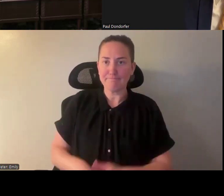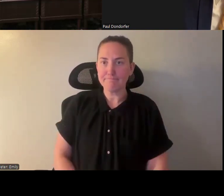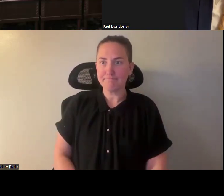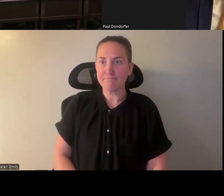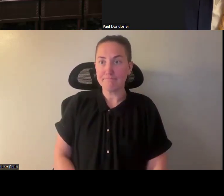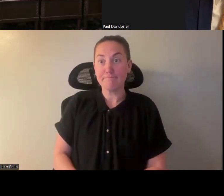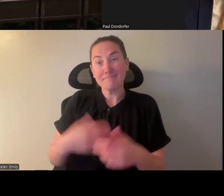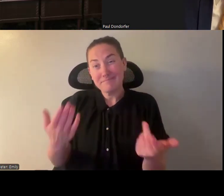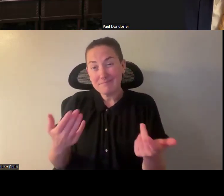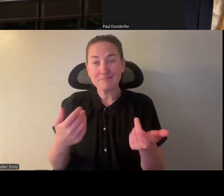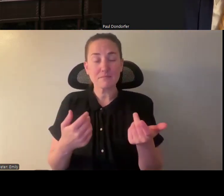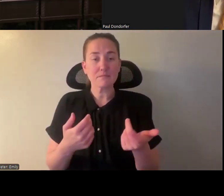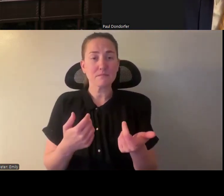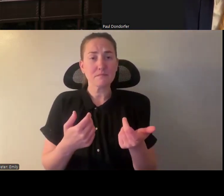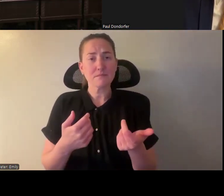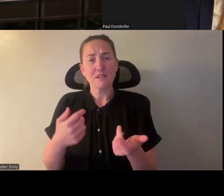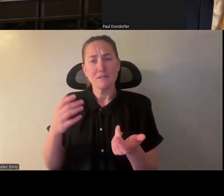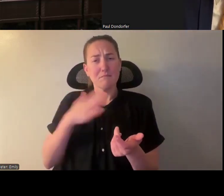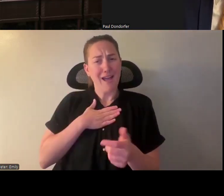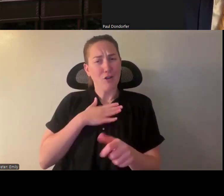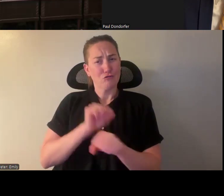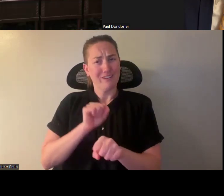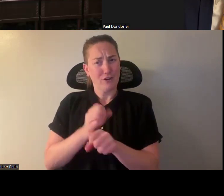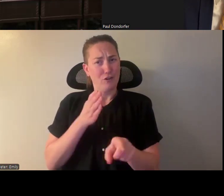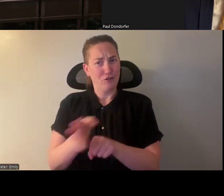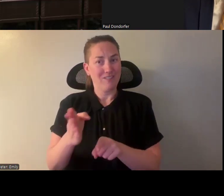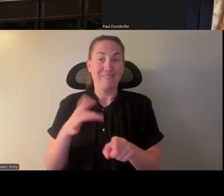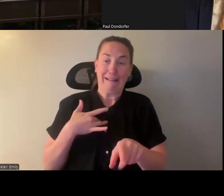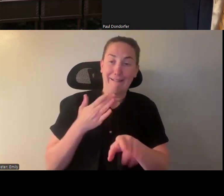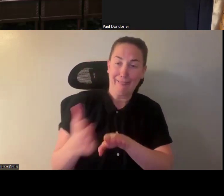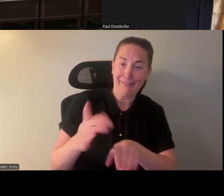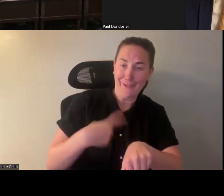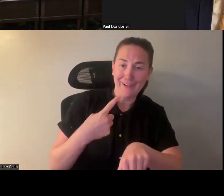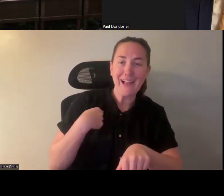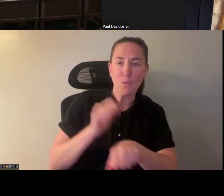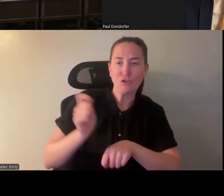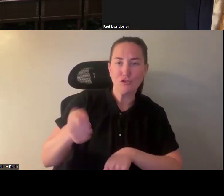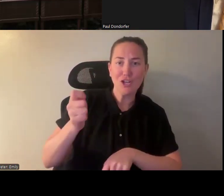you know I did have a long career somewhat felt long as a judge for 10 years And as I used to